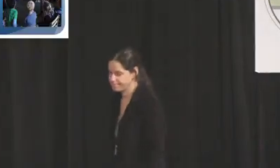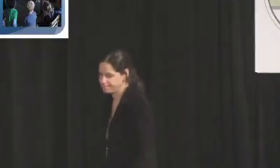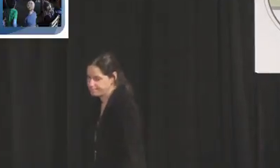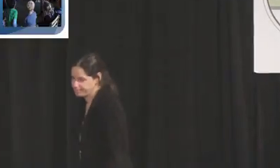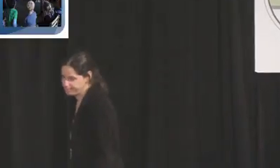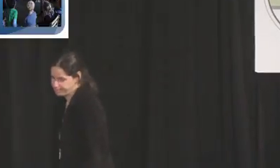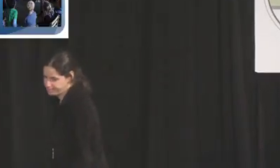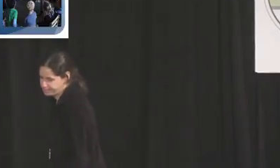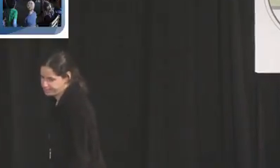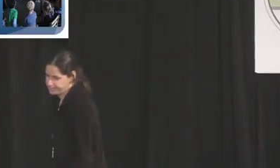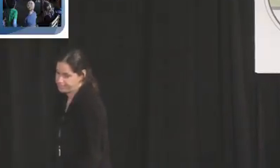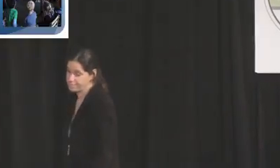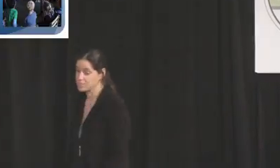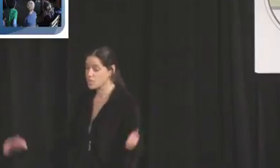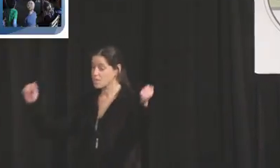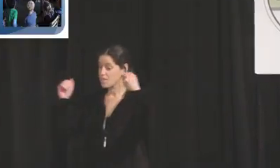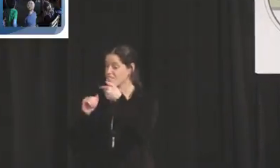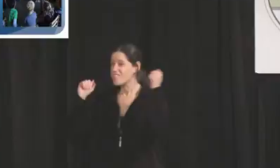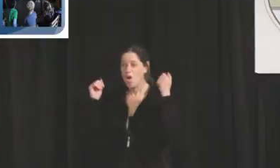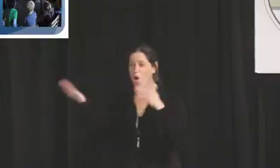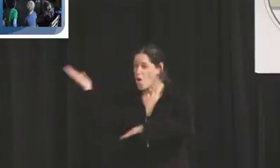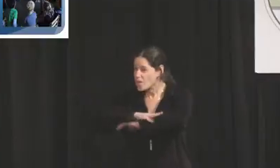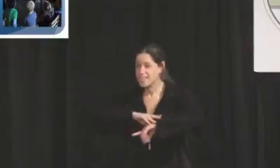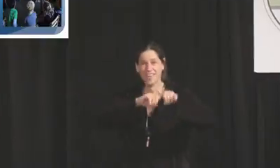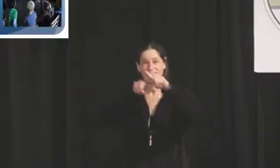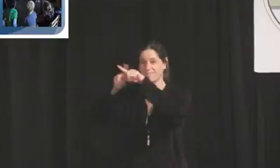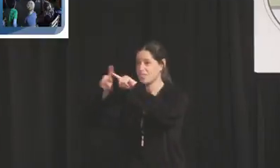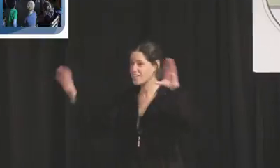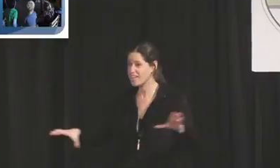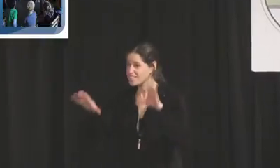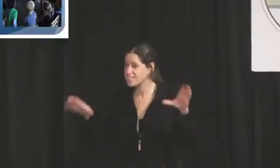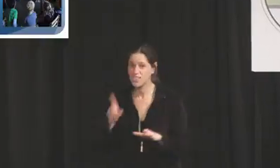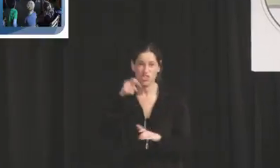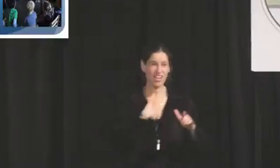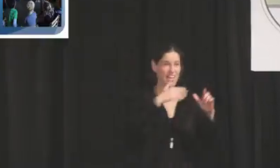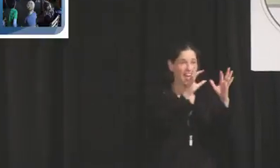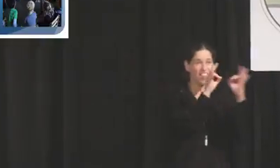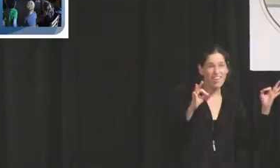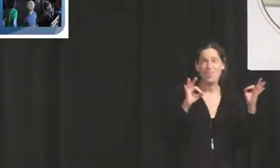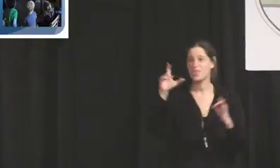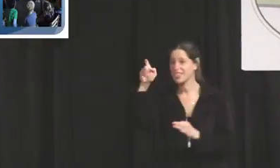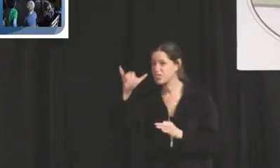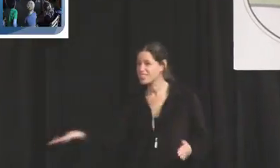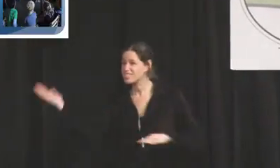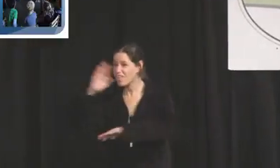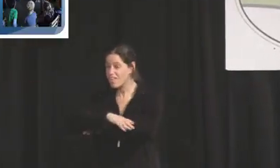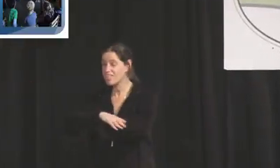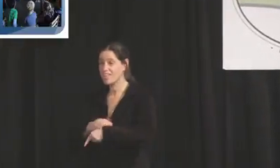Every single day. And there need to be language fluency activities all throughout the day.